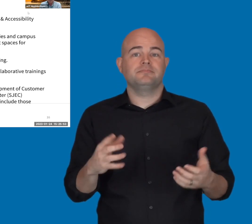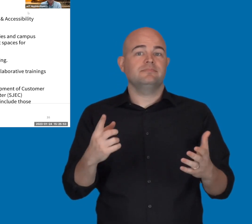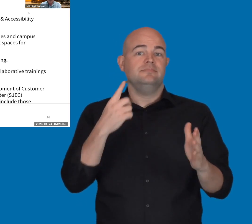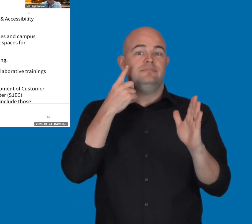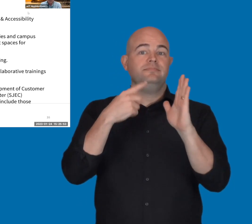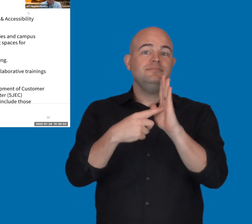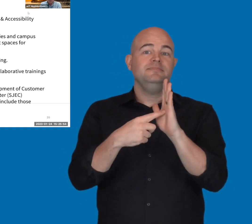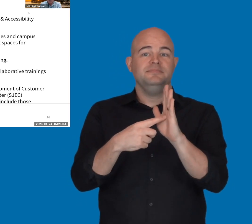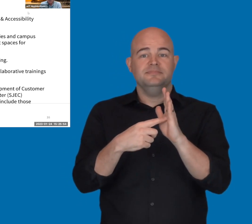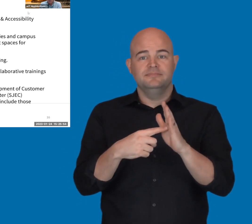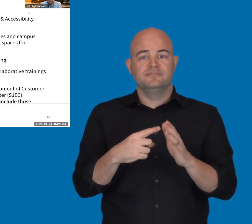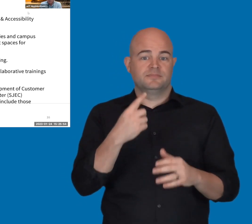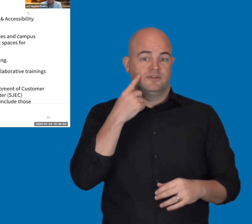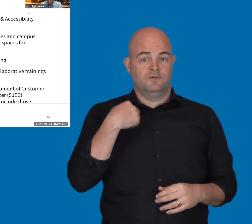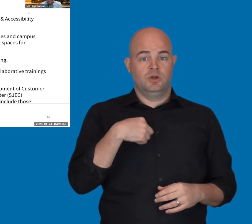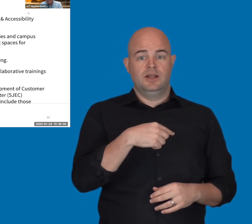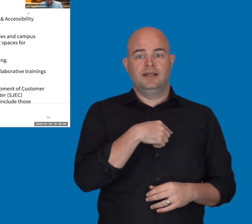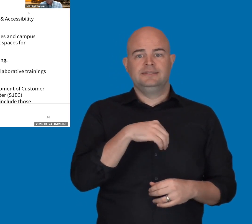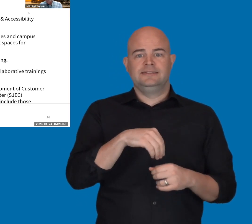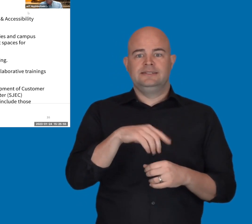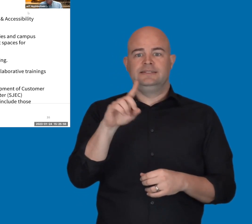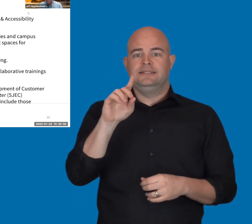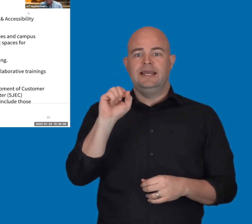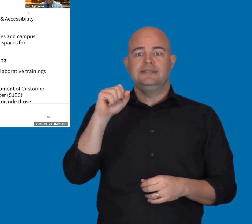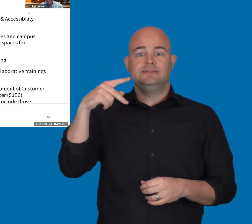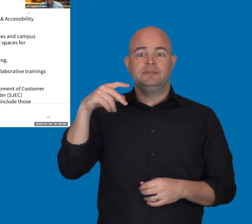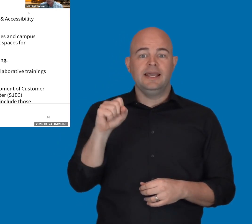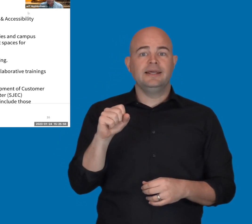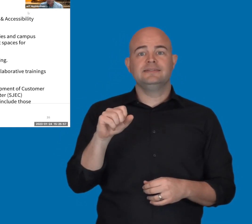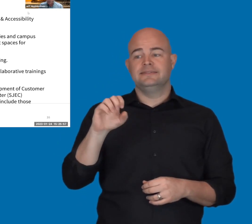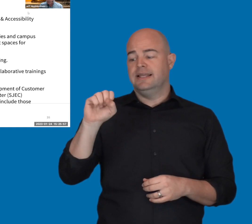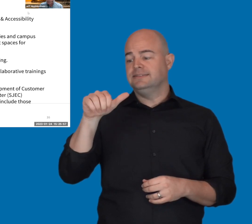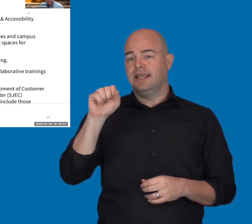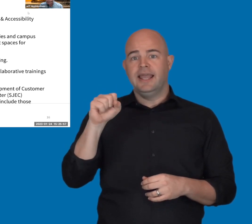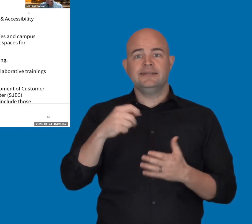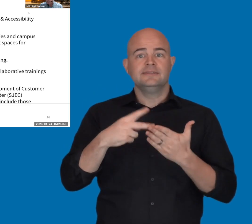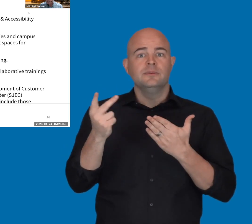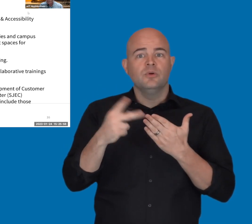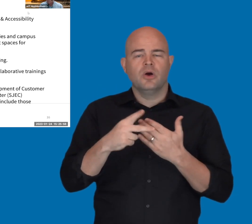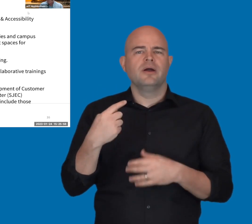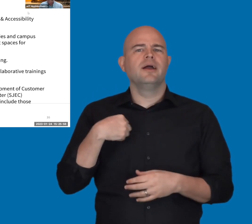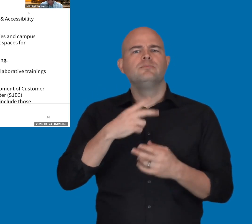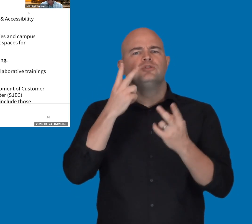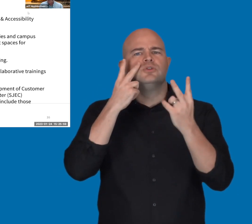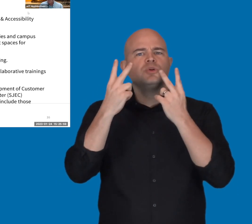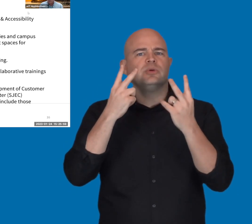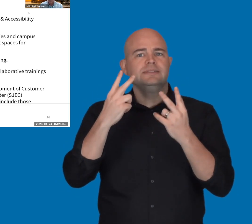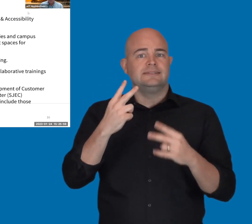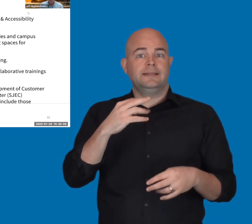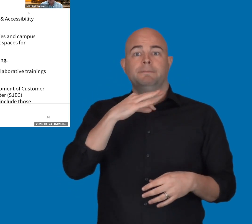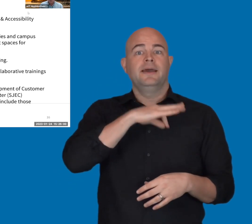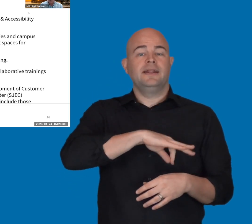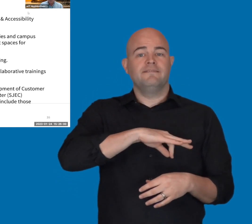And that's the part I love is that she is inviting Aaron into these discussions and not just as kind of a guest,